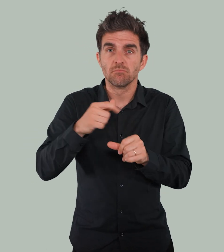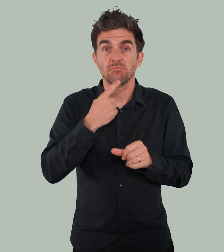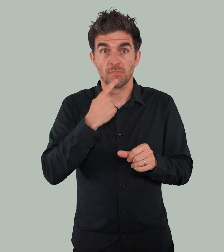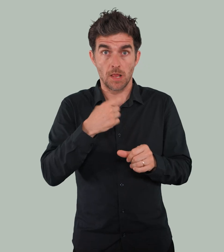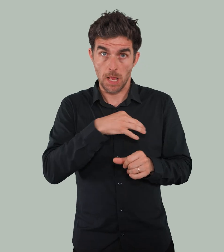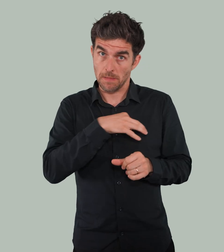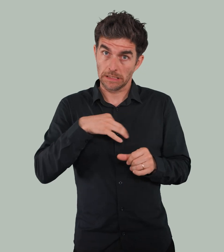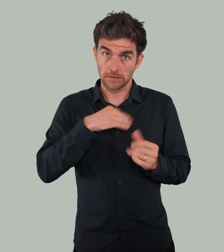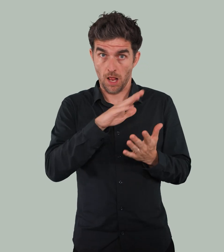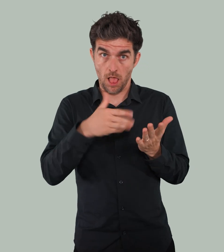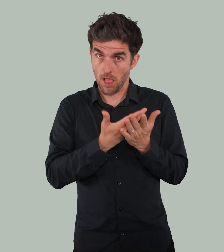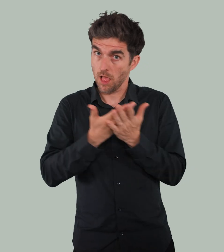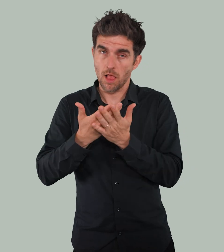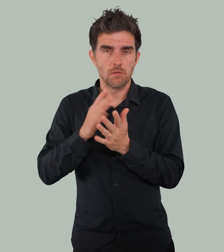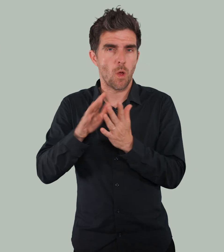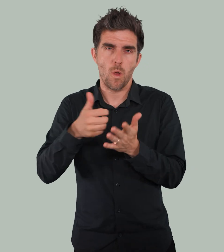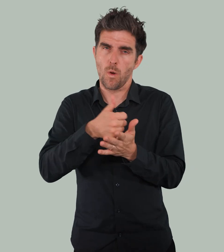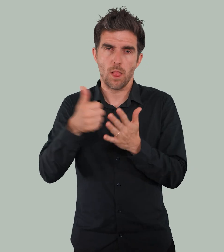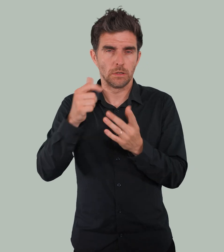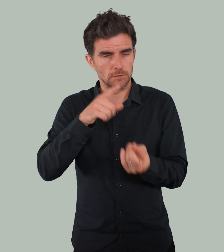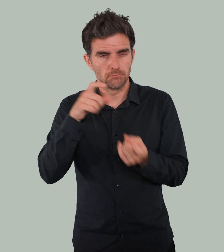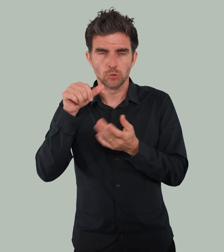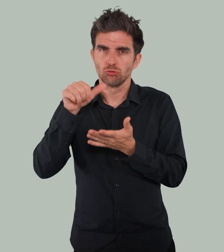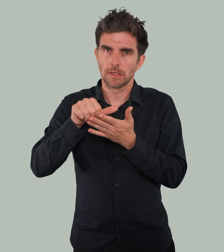They report that medical evidence is not always reflected accurately